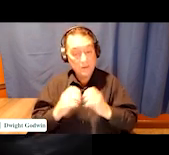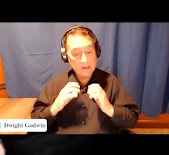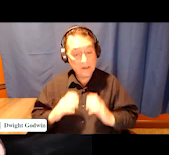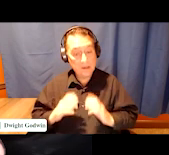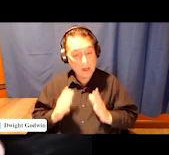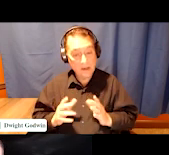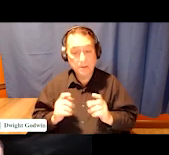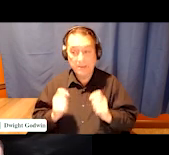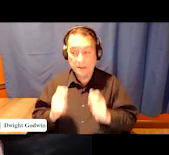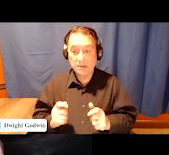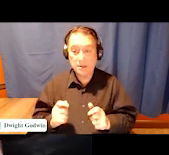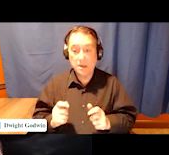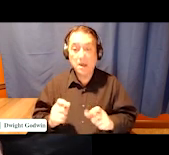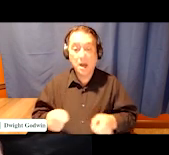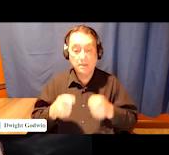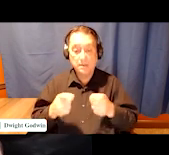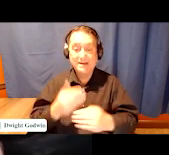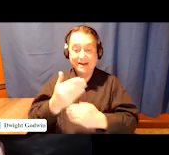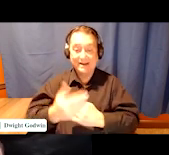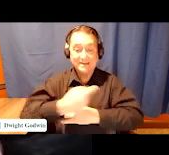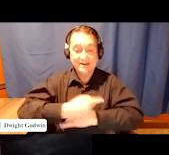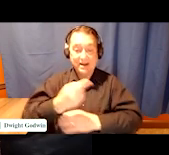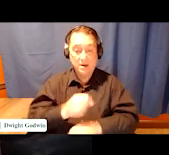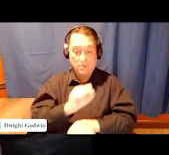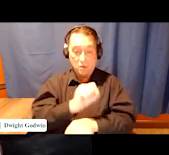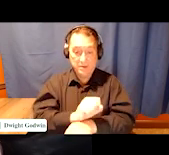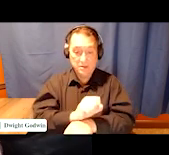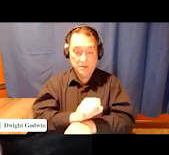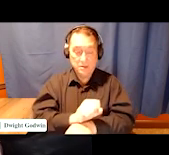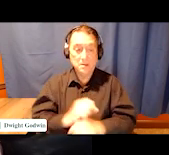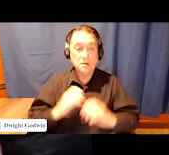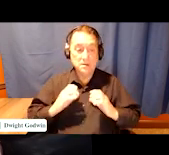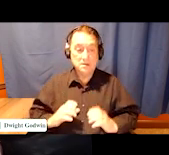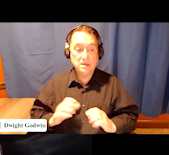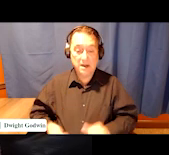I provided him a next day appointment. The client followed up the next day,